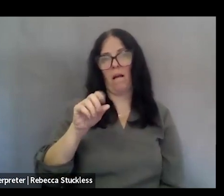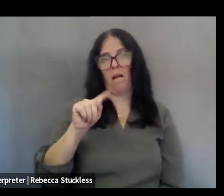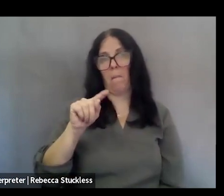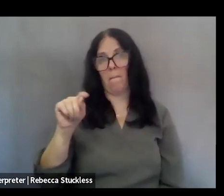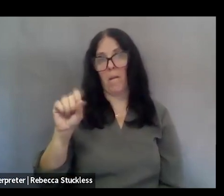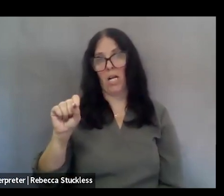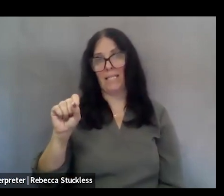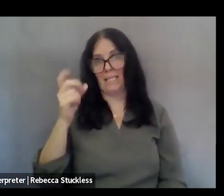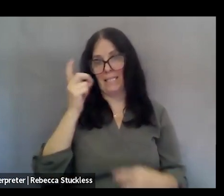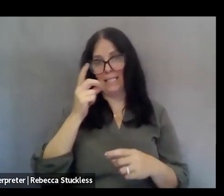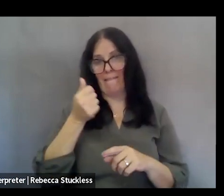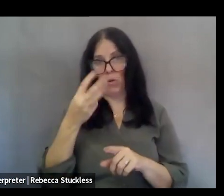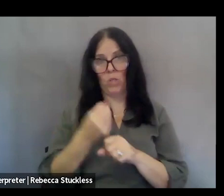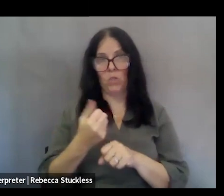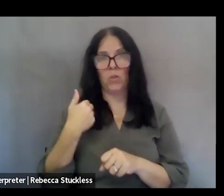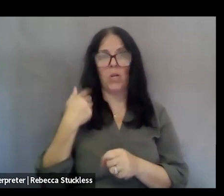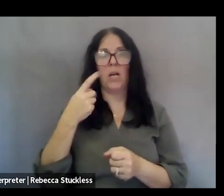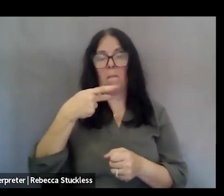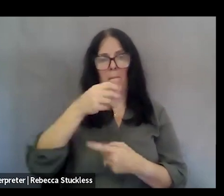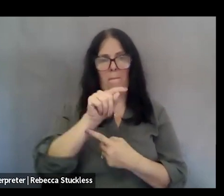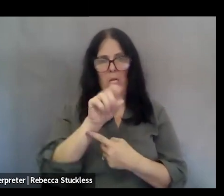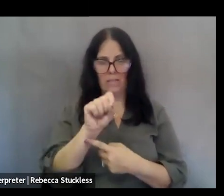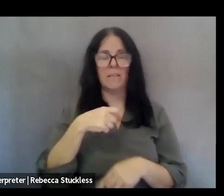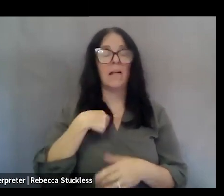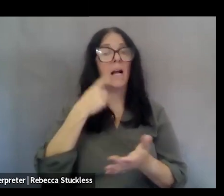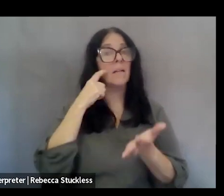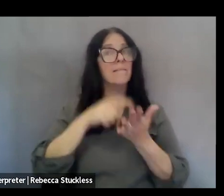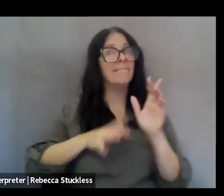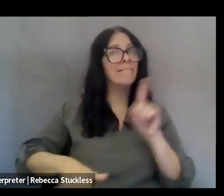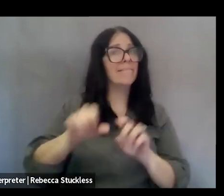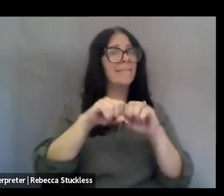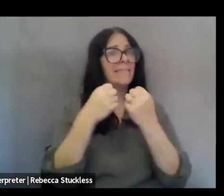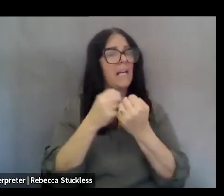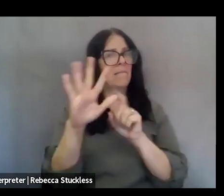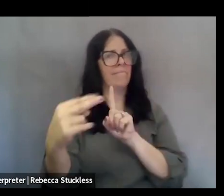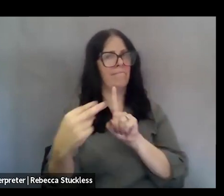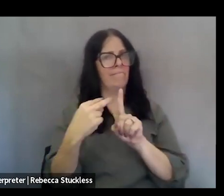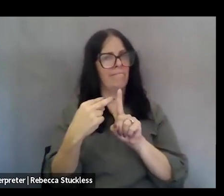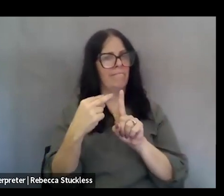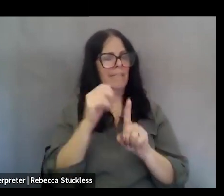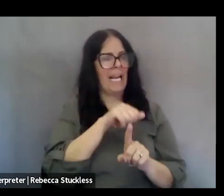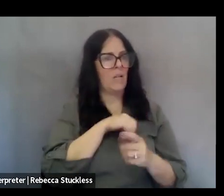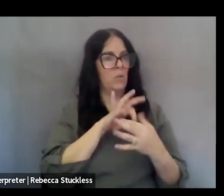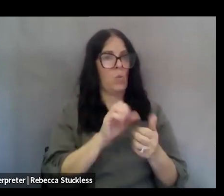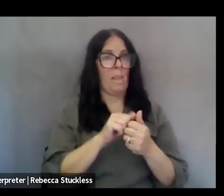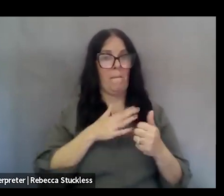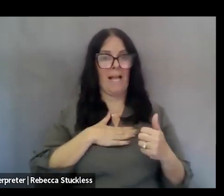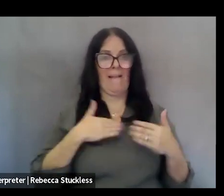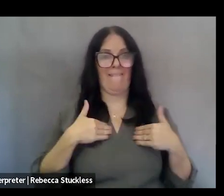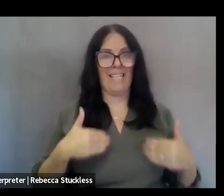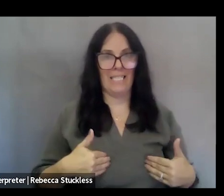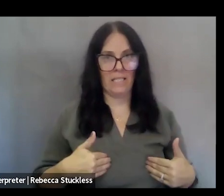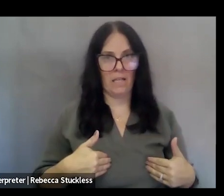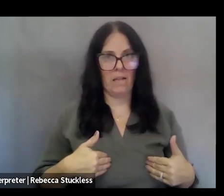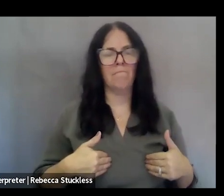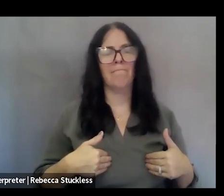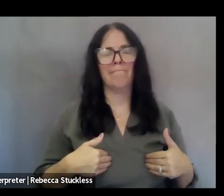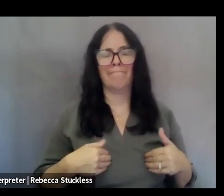the society attitude towards my physical condition, which is very visible, is very